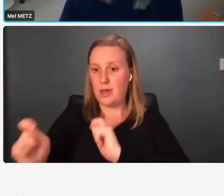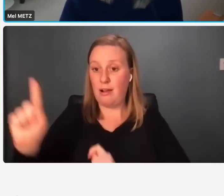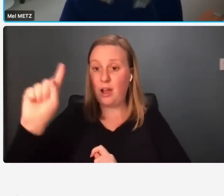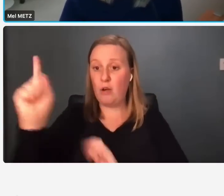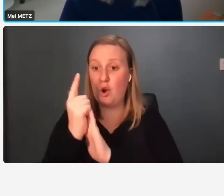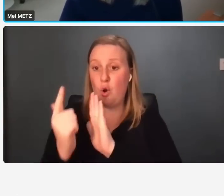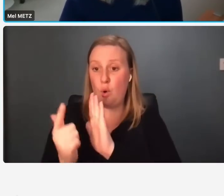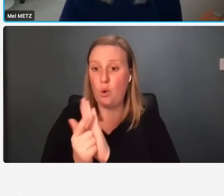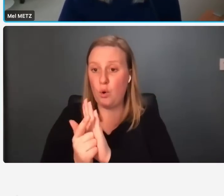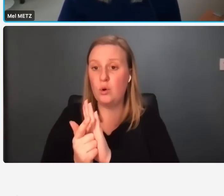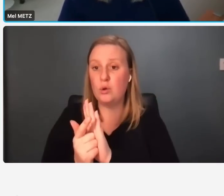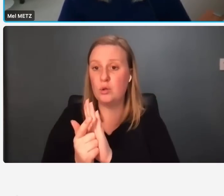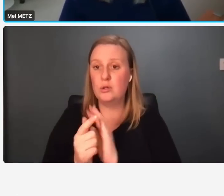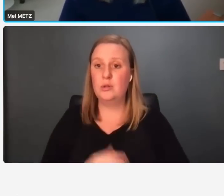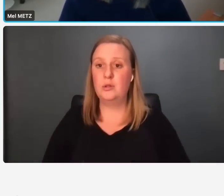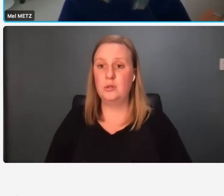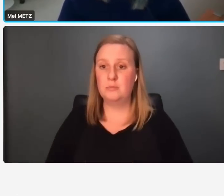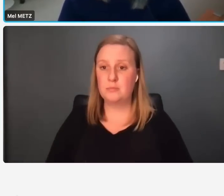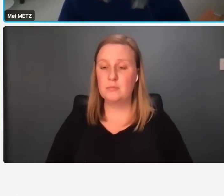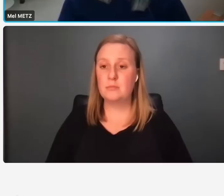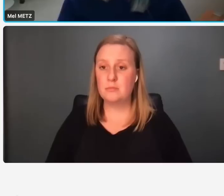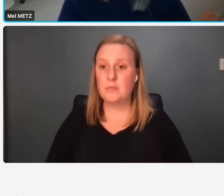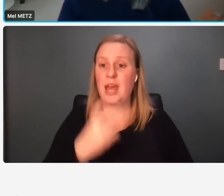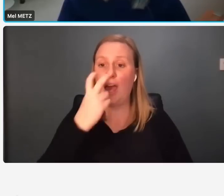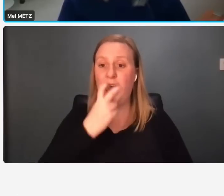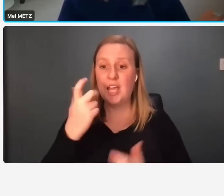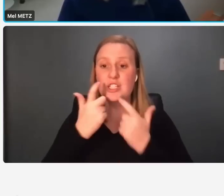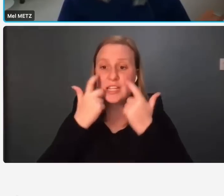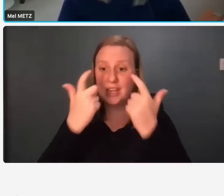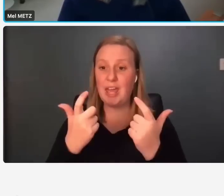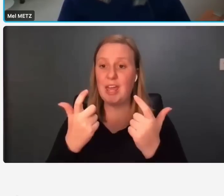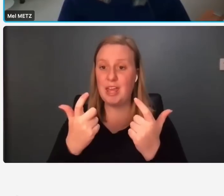in her opening statement. The Aged Care and Other Legislation Amendment